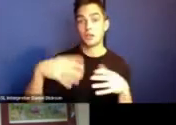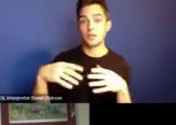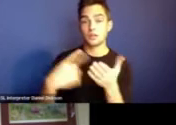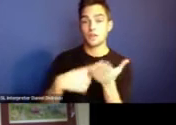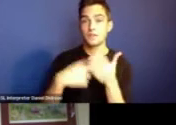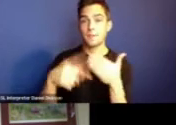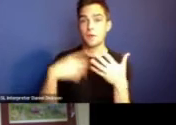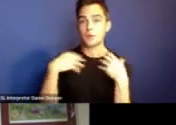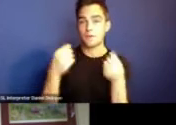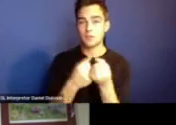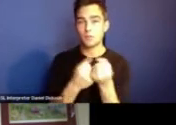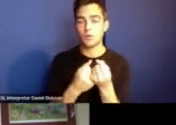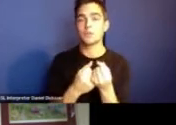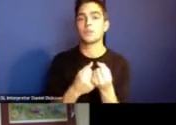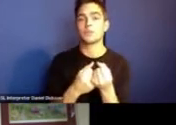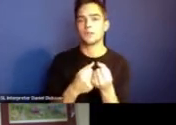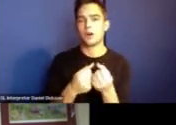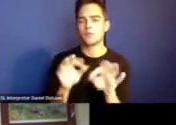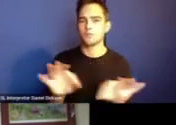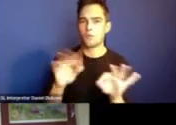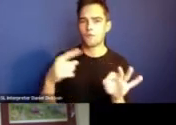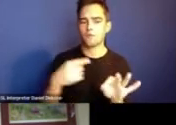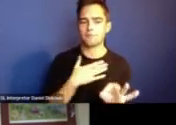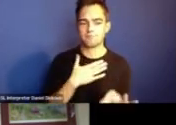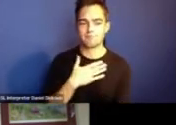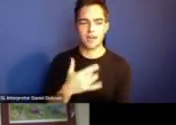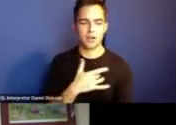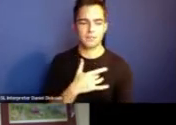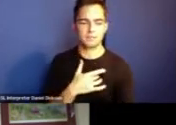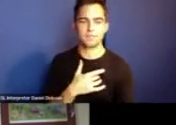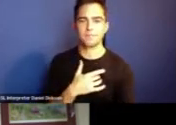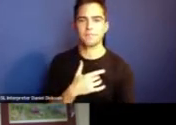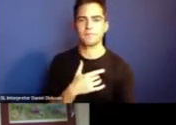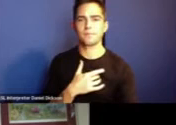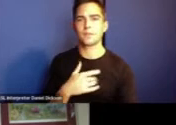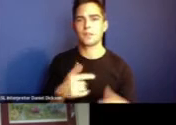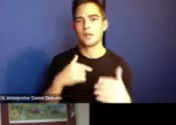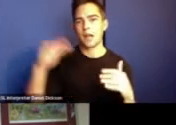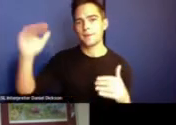supports are near and dear to my heart. I'm a shorter statured